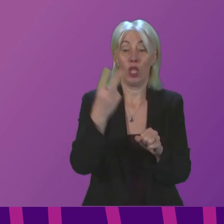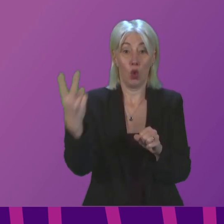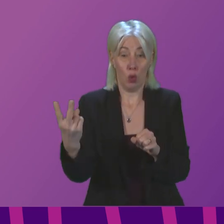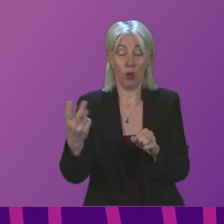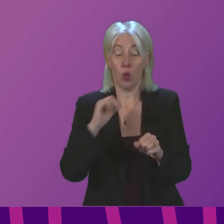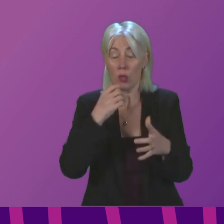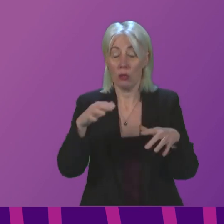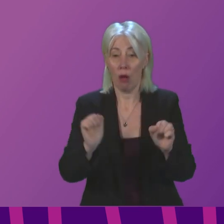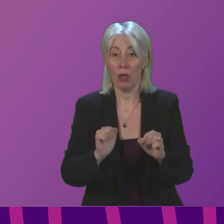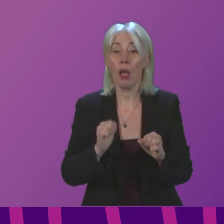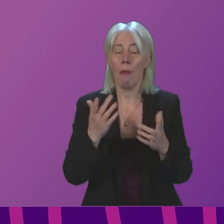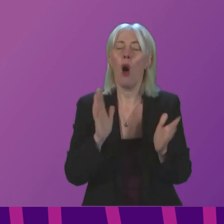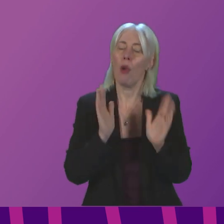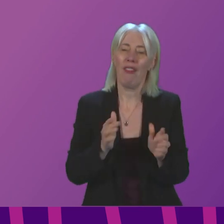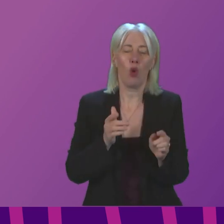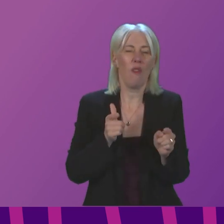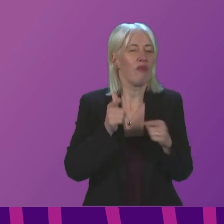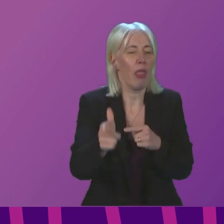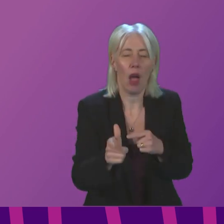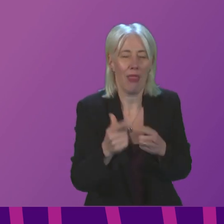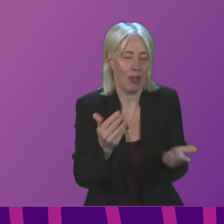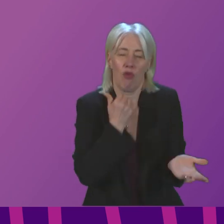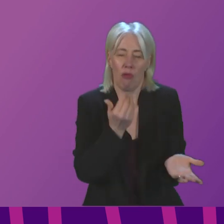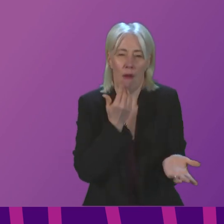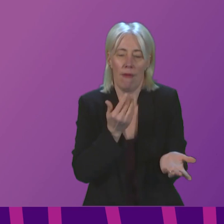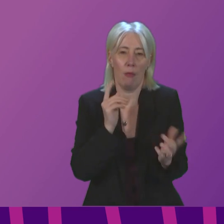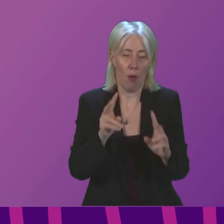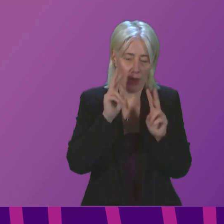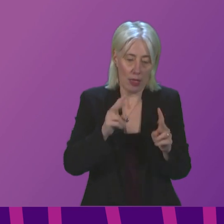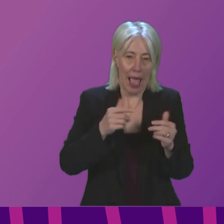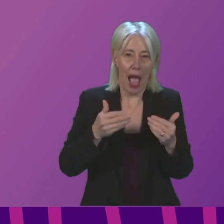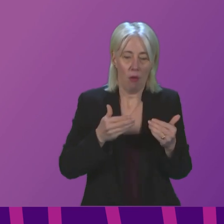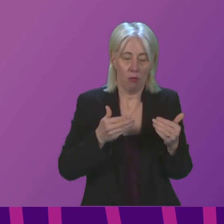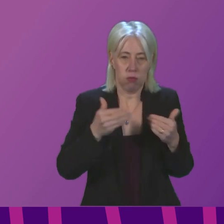to go further than that and we are considering how quickly we can do that within the resources